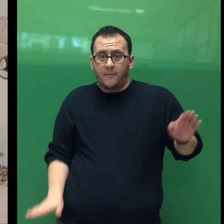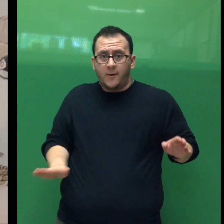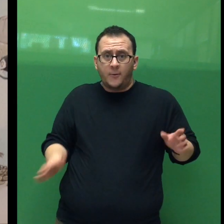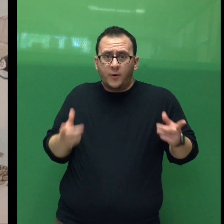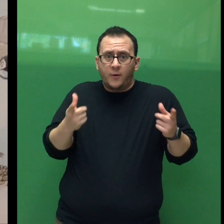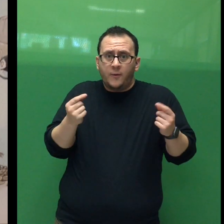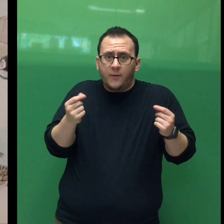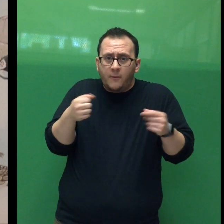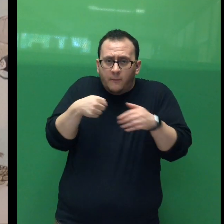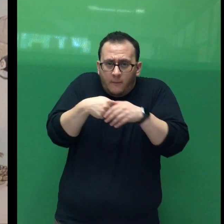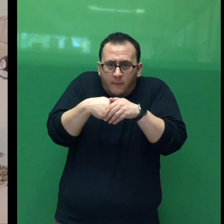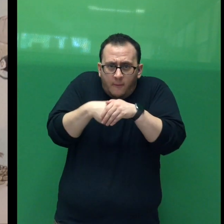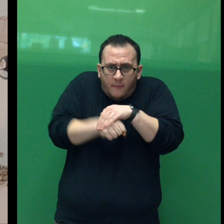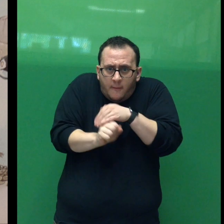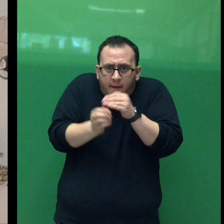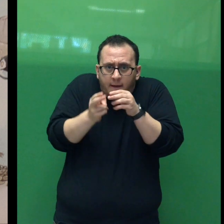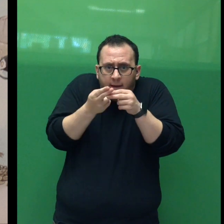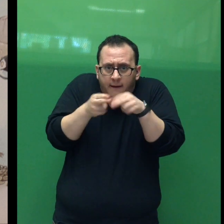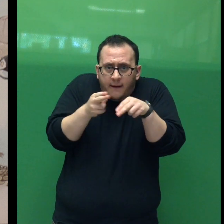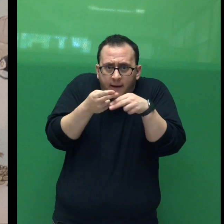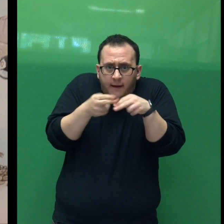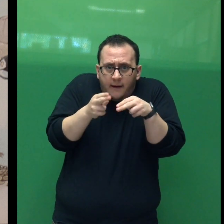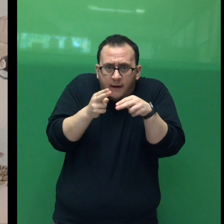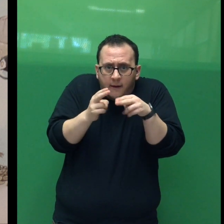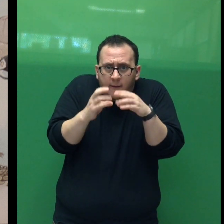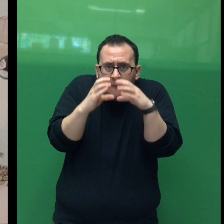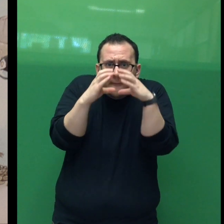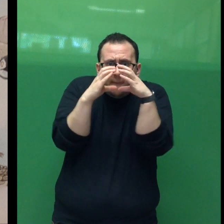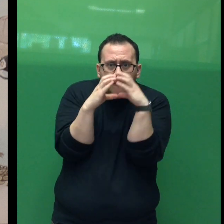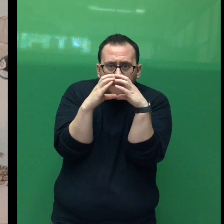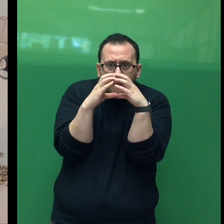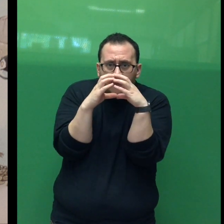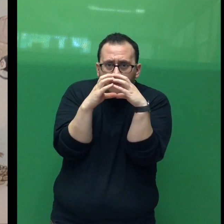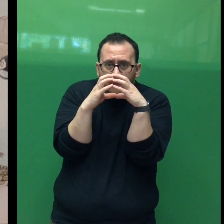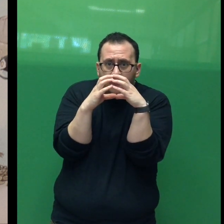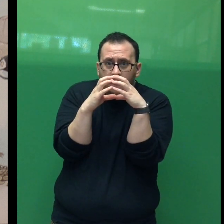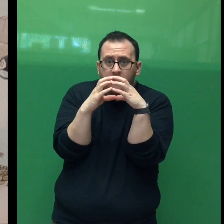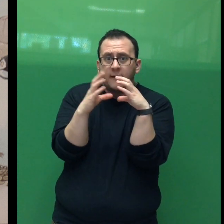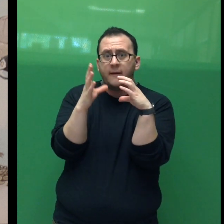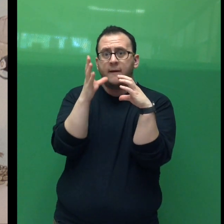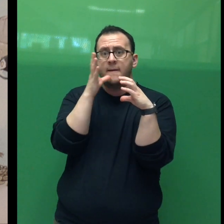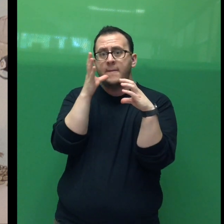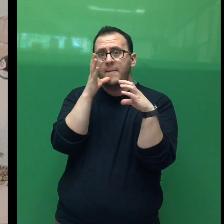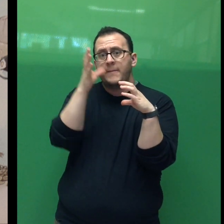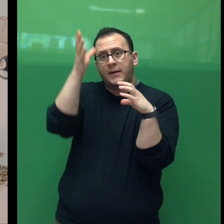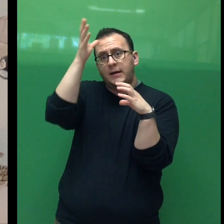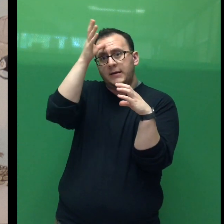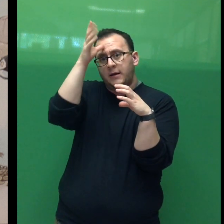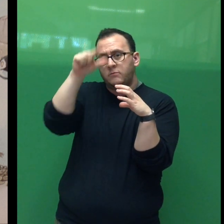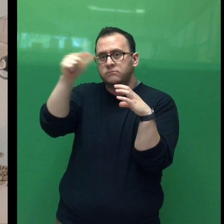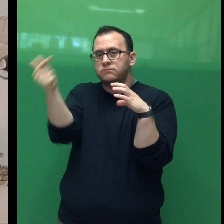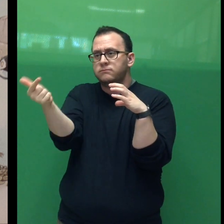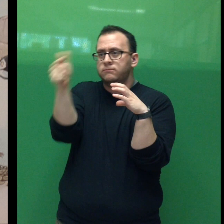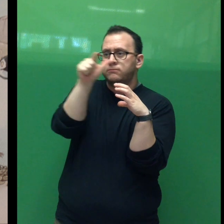On the left, the previously described picture. On the right Linden signs using American Sign Language.]